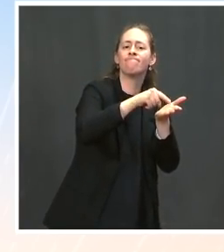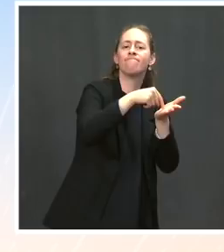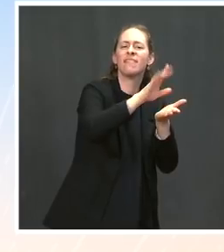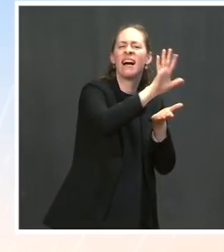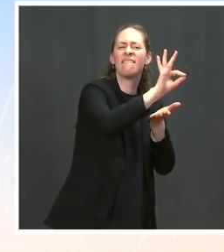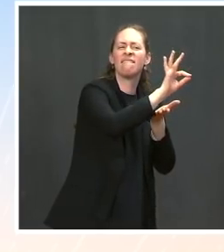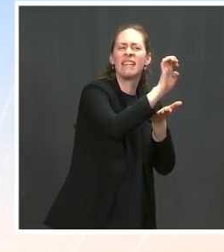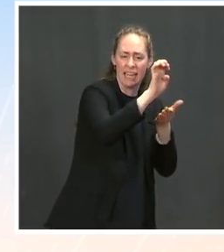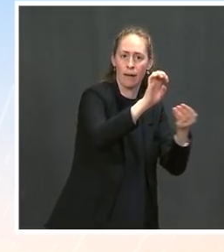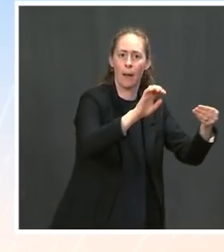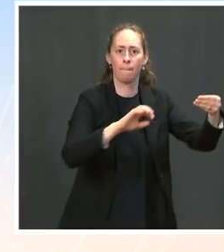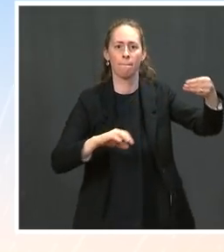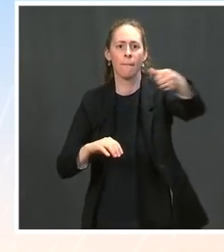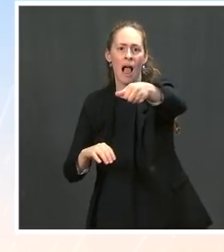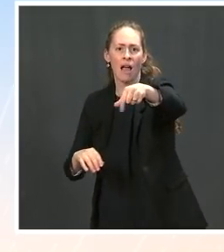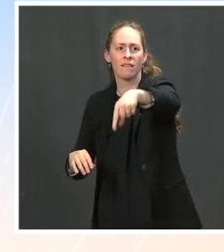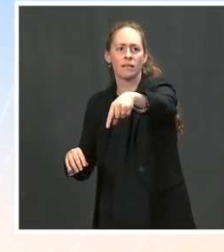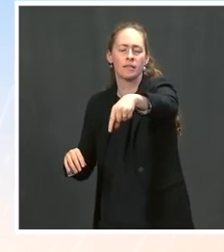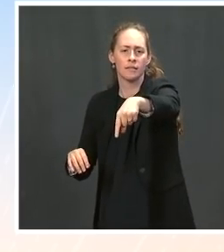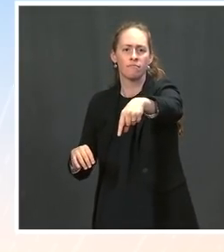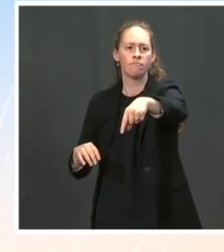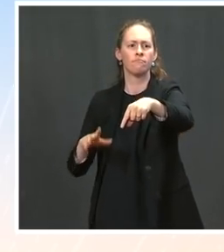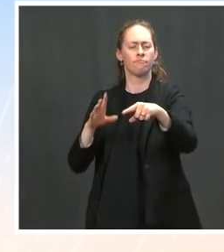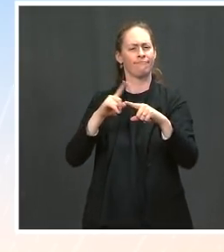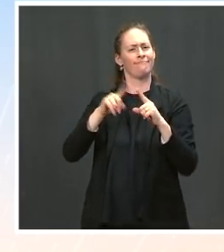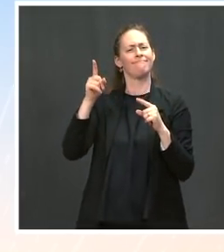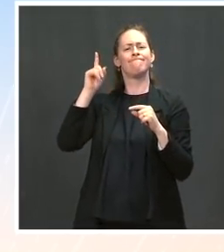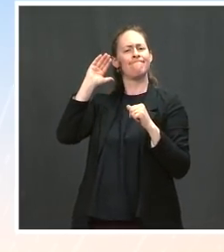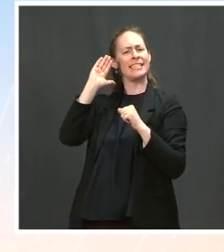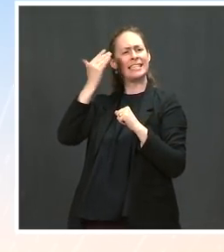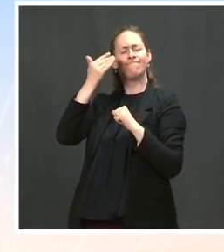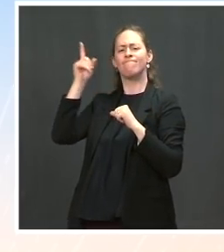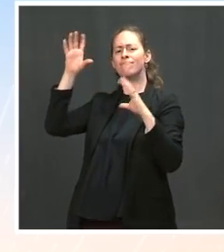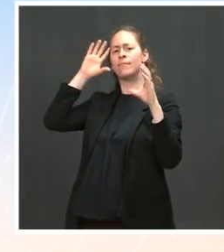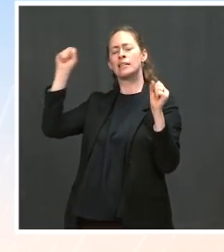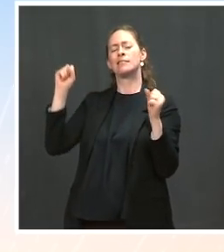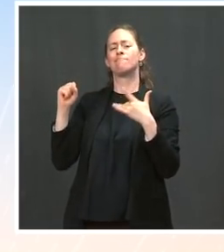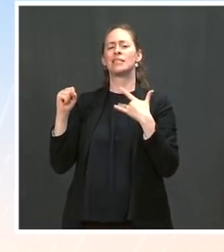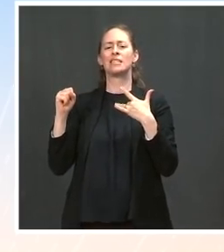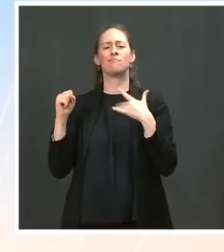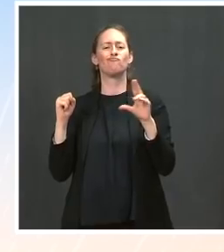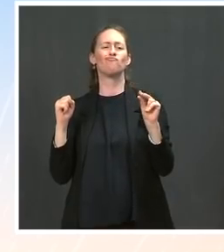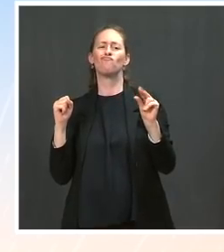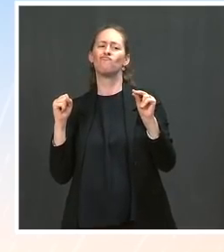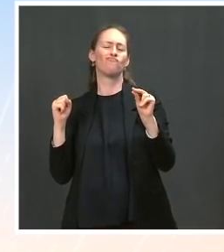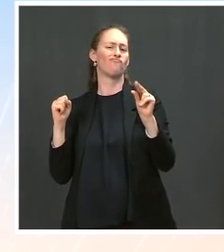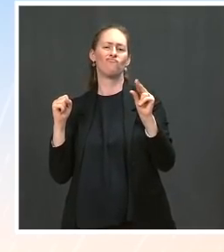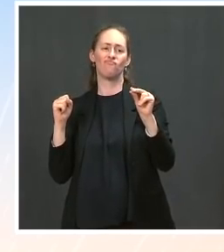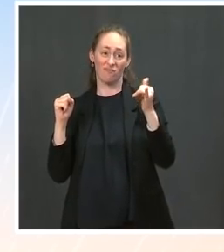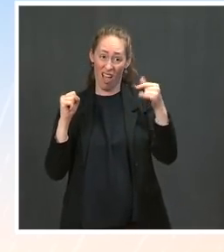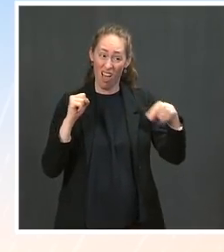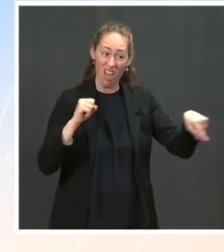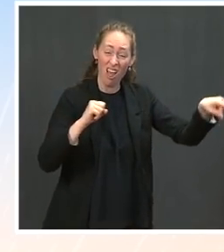But the President has insisted that such fees violate his campaign pledge not to raise taxes on Americans earning less than $400,000.